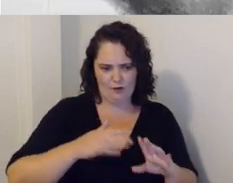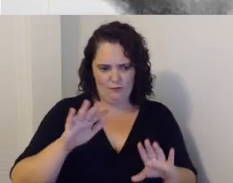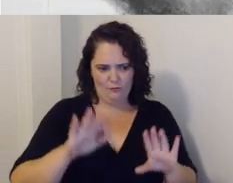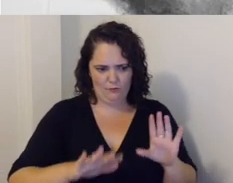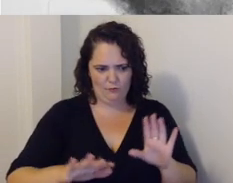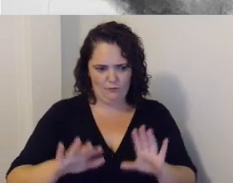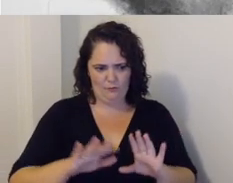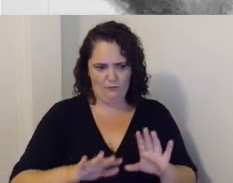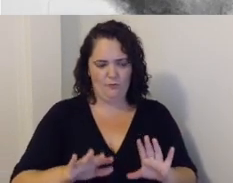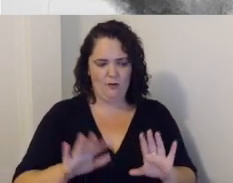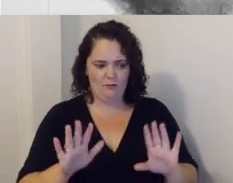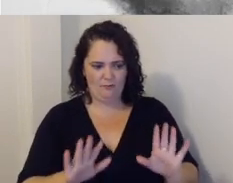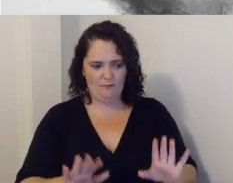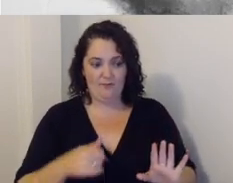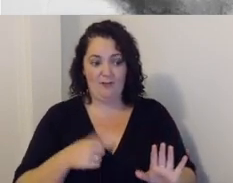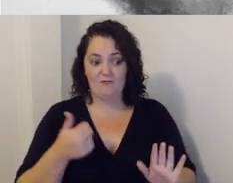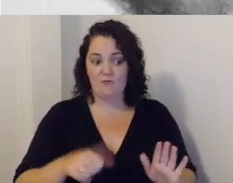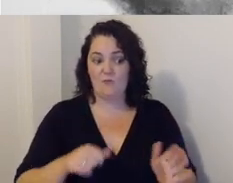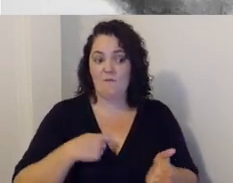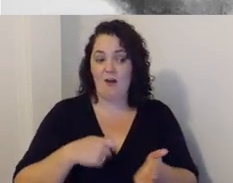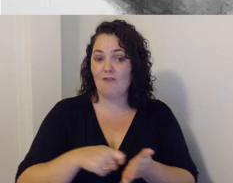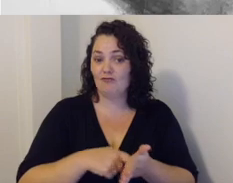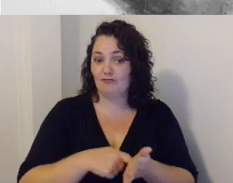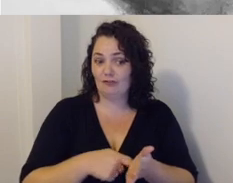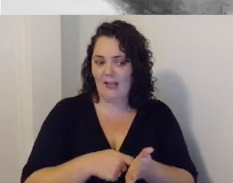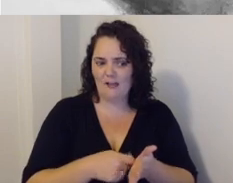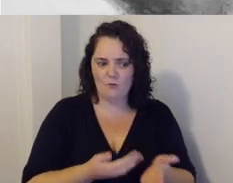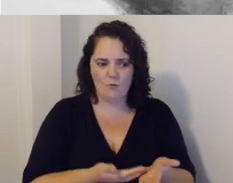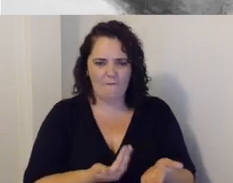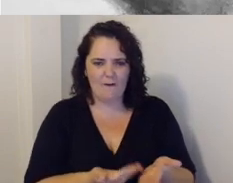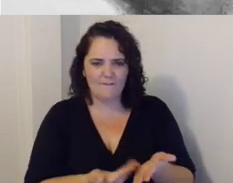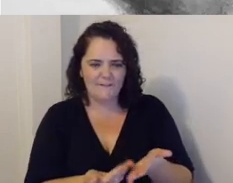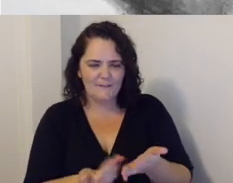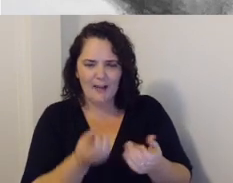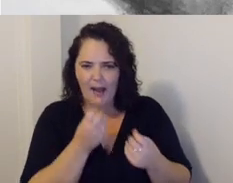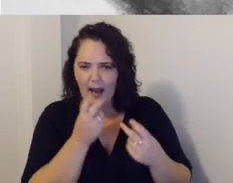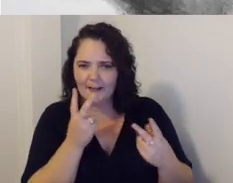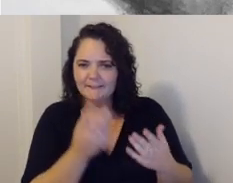I'm using my plastic eraser to pull out the light shape as it cuts against that